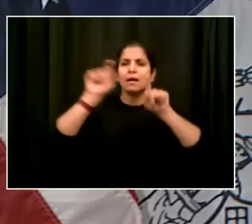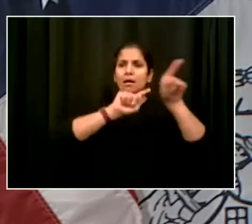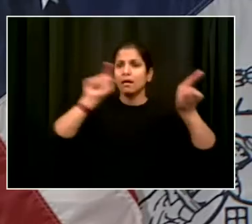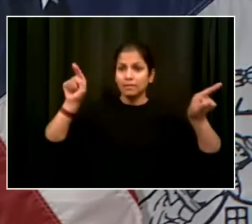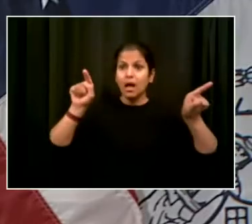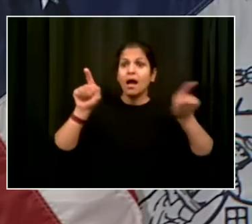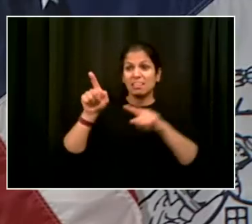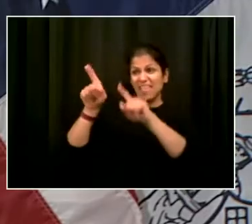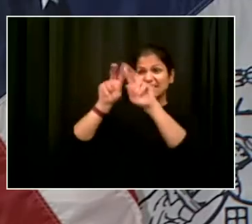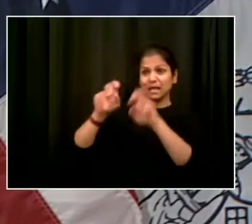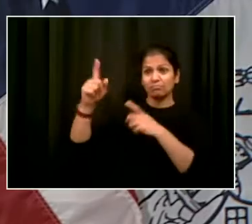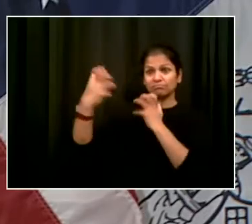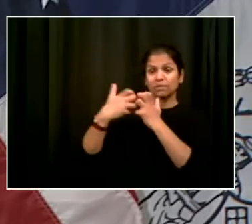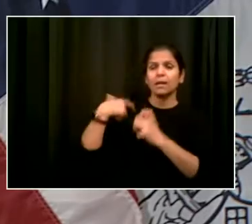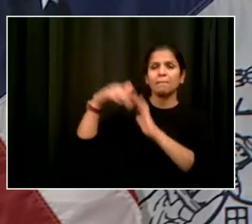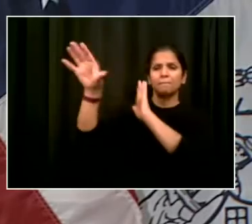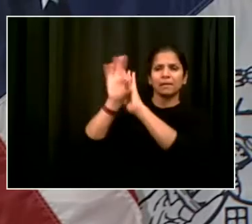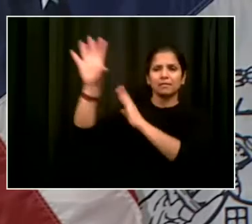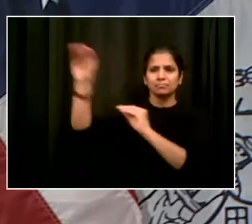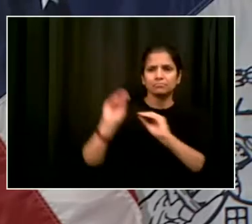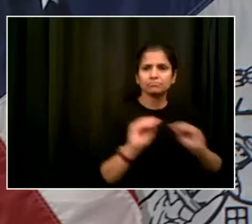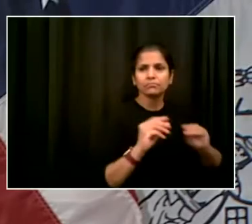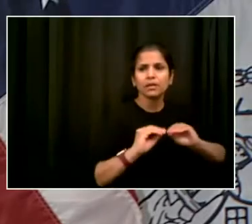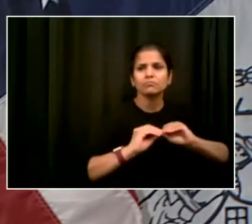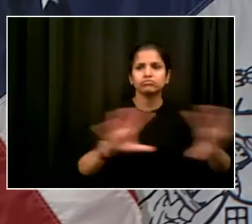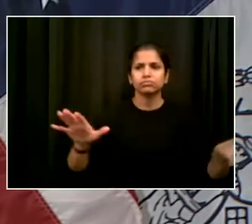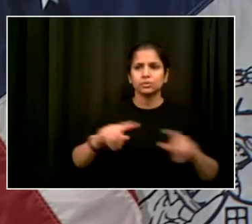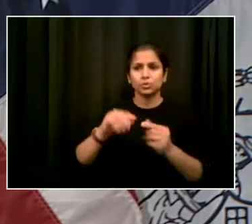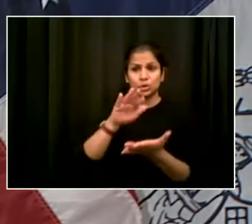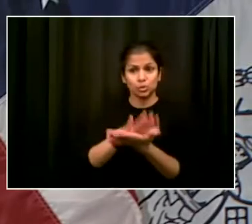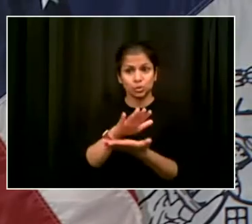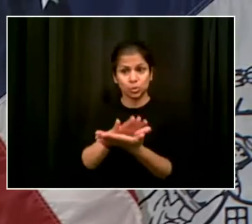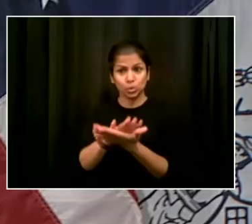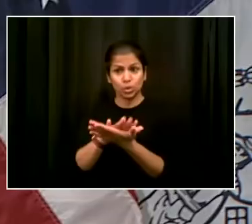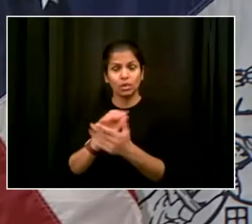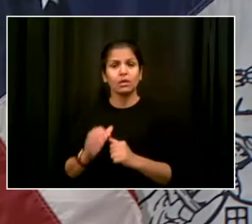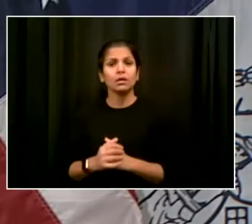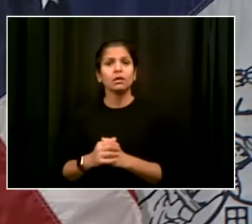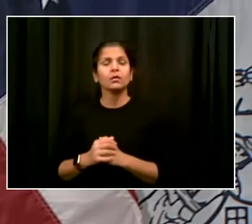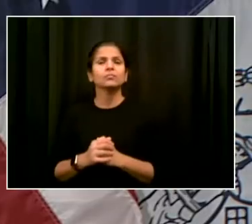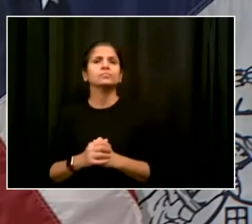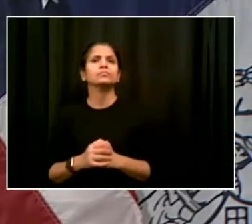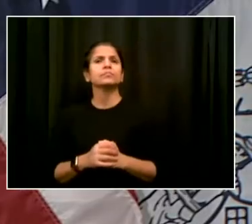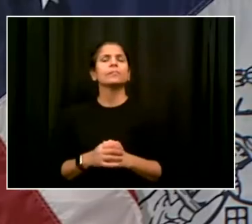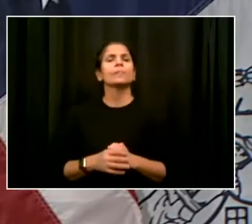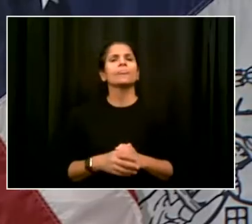PROVIDE THEM. I THINK I WOULD BE CURIOUS AND PARENTS WOULD BE CURIOUS IF YOU HAVE THE PARTICULAR R VENDORS IN MININ? D WE> ANWT TO